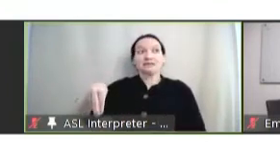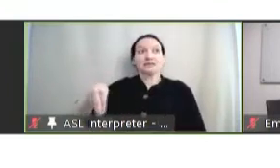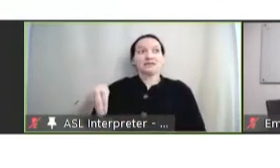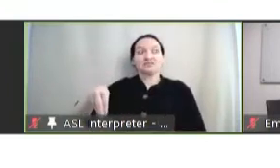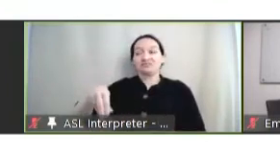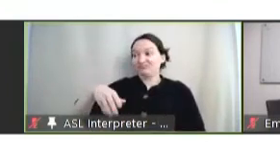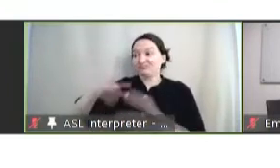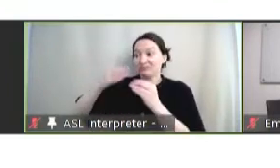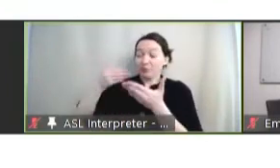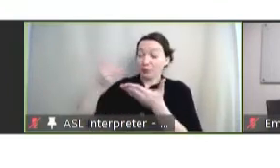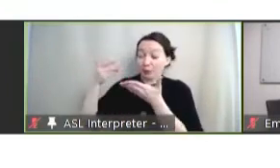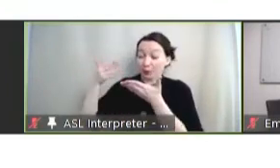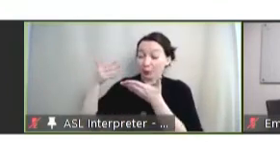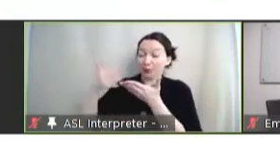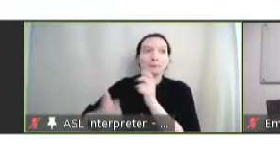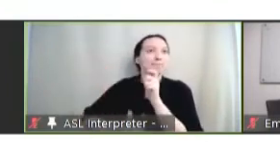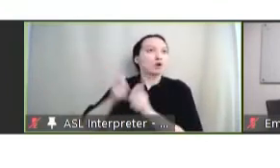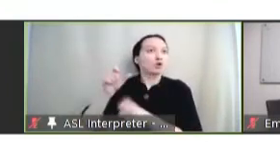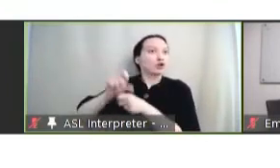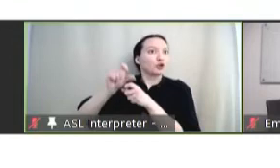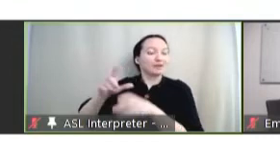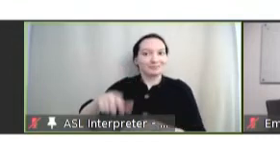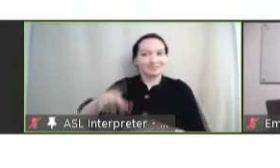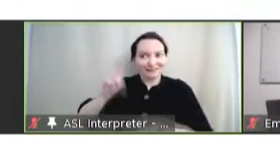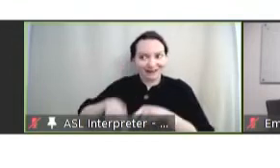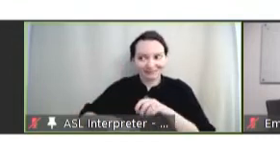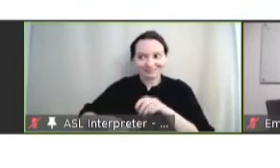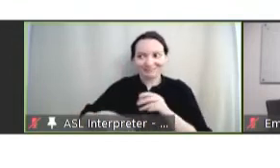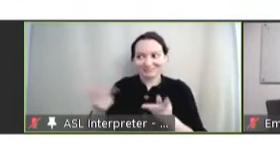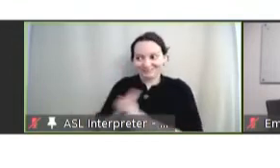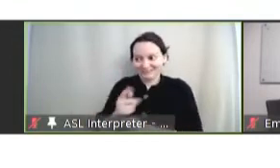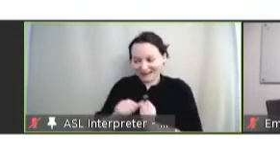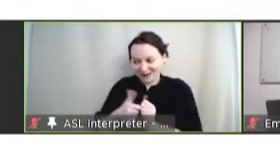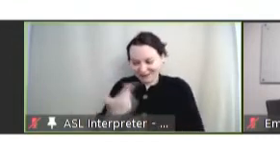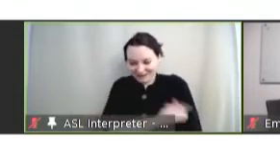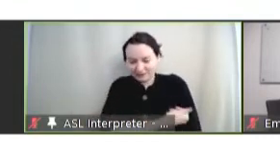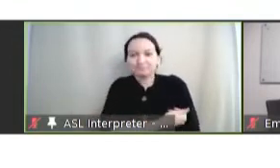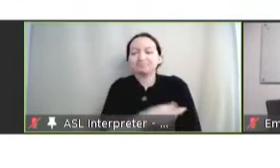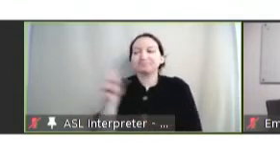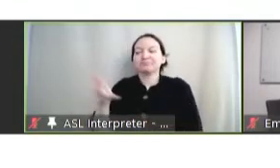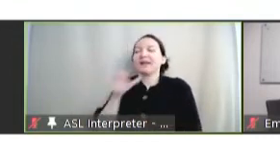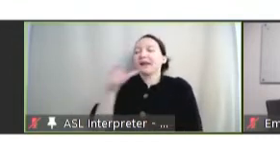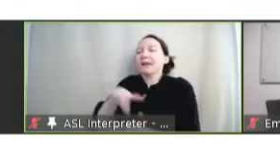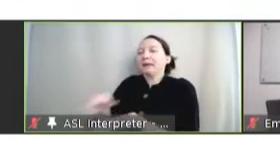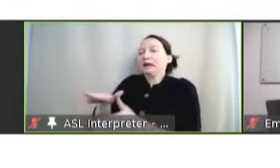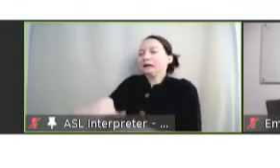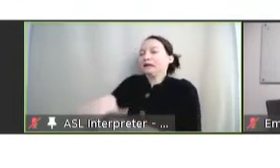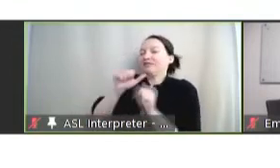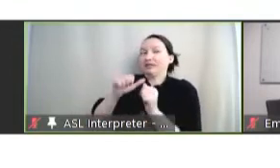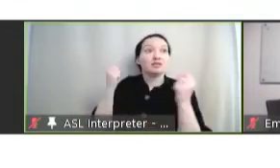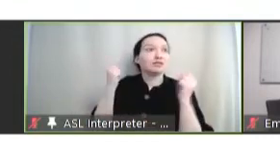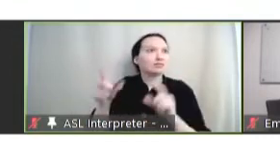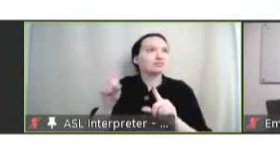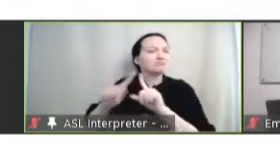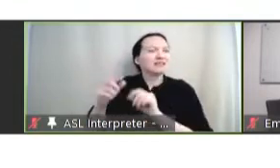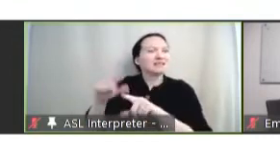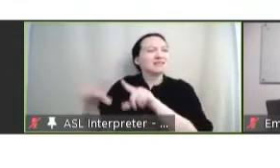approach was for most of the employees who couldn't find a way to get vaccinated; they were put on unpaid leave. A lot of folks use different techniques of saying,